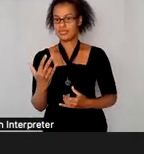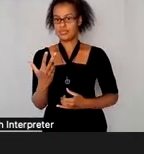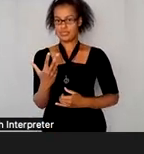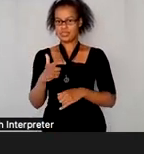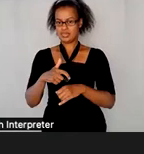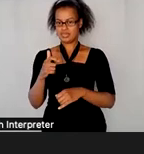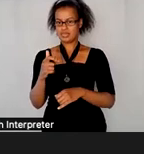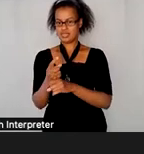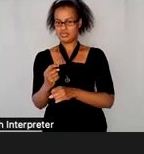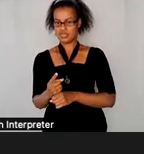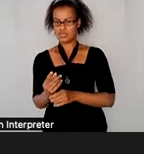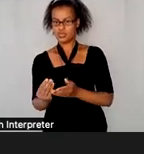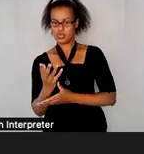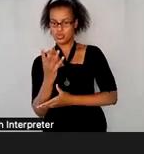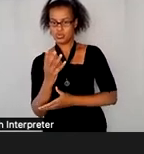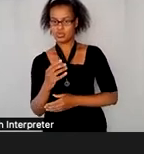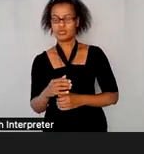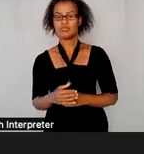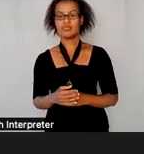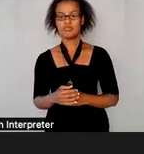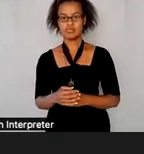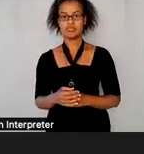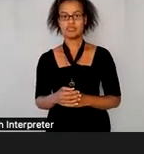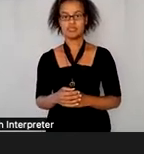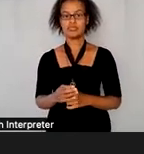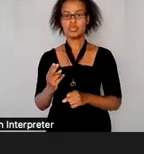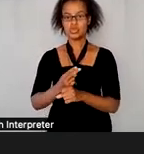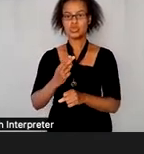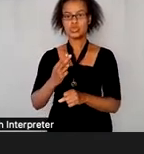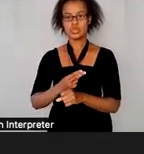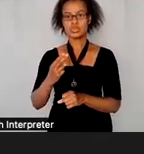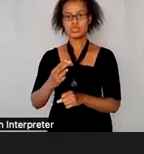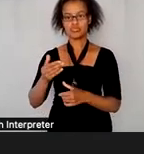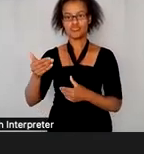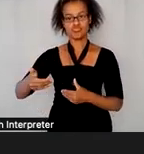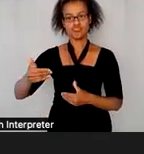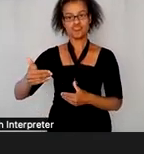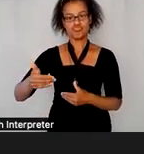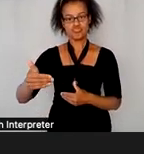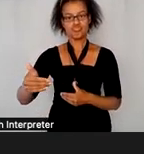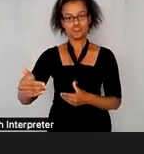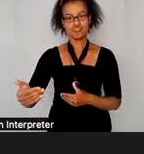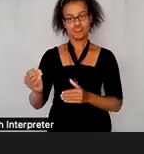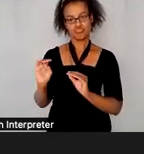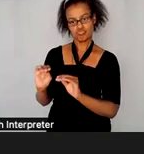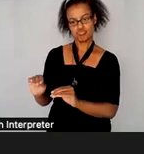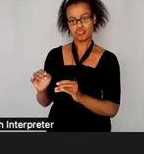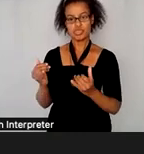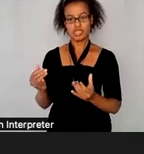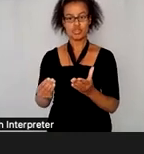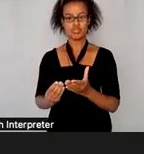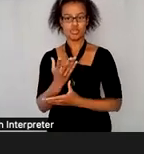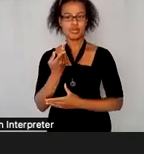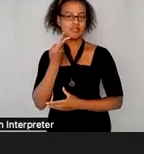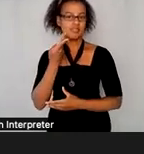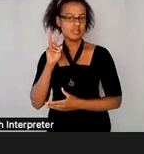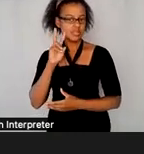lightly heated. And currently we're, we're growing spinach in the greenhouse.